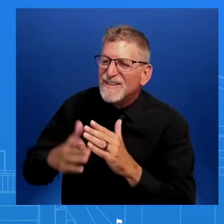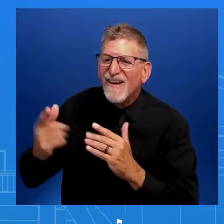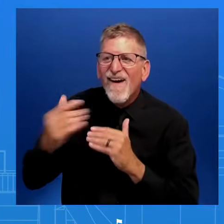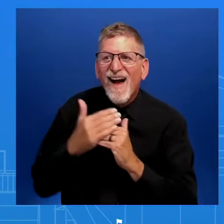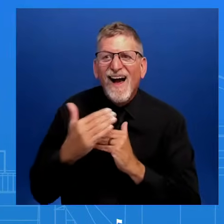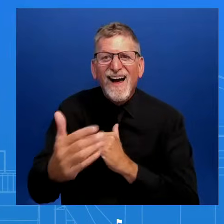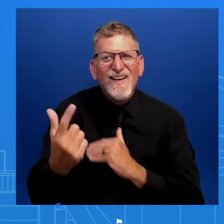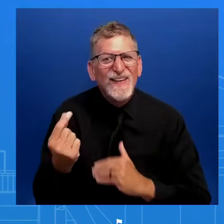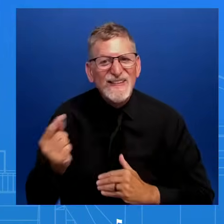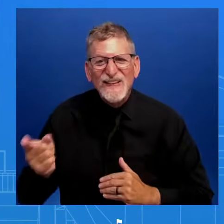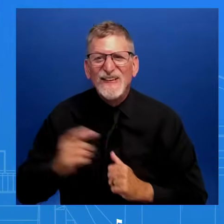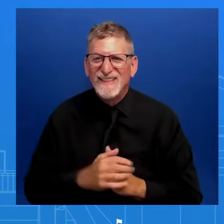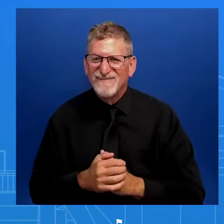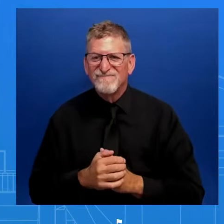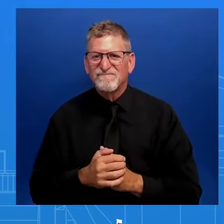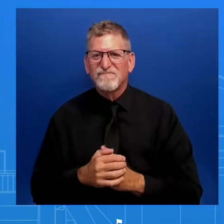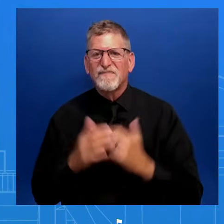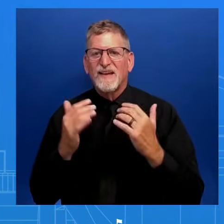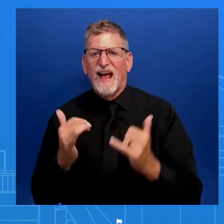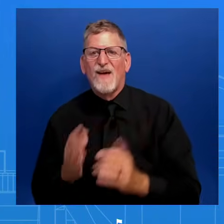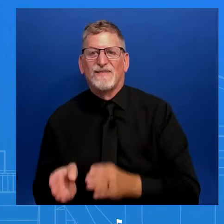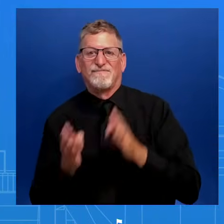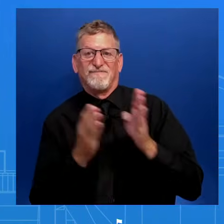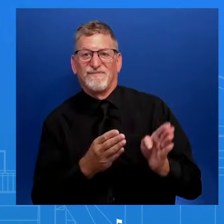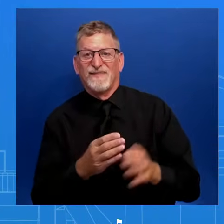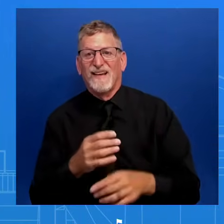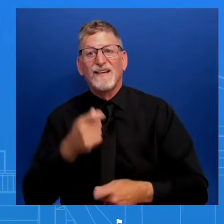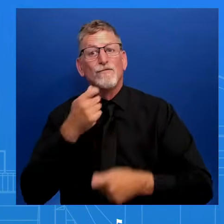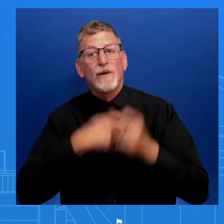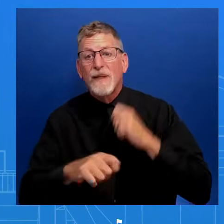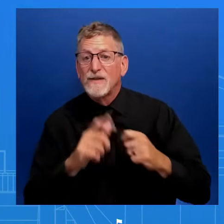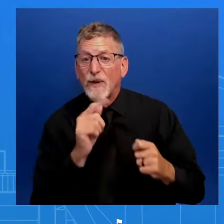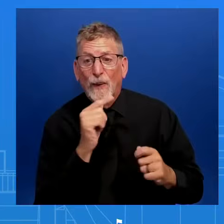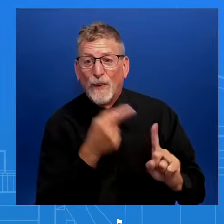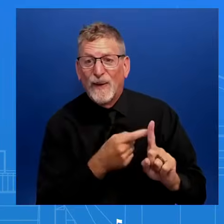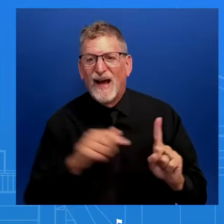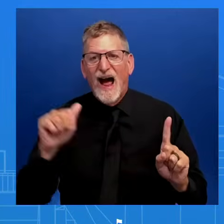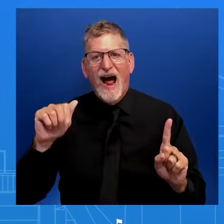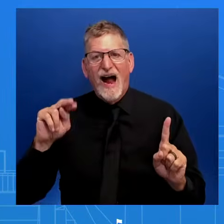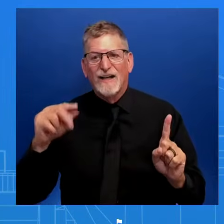you say, about his business, but was he aware at the time that he wasn't filing his returns in a timely fashion?